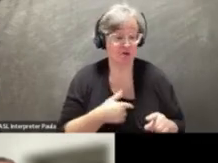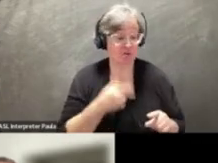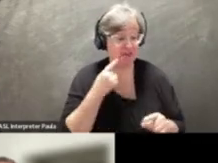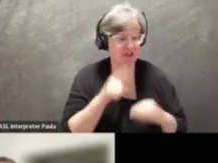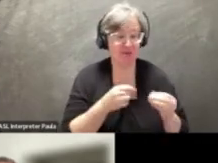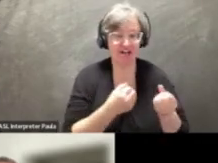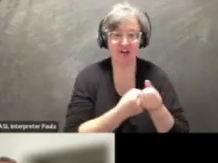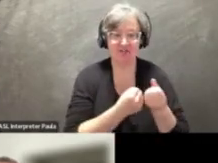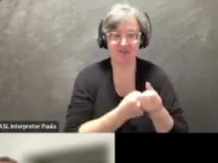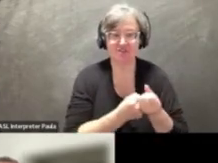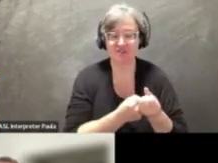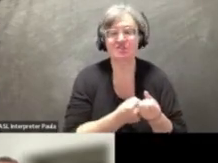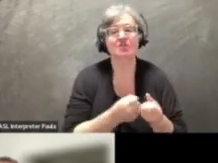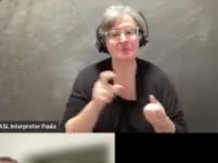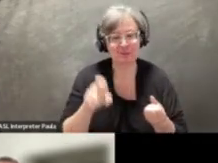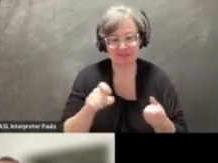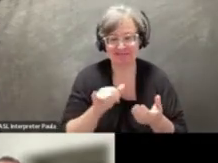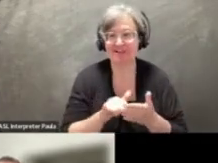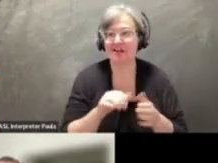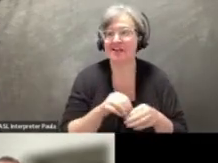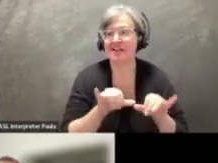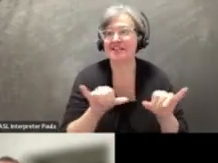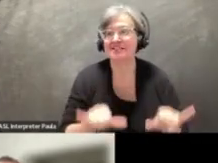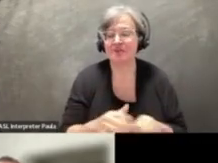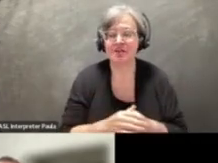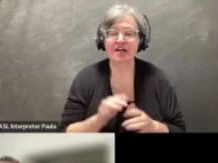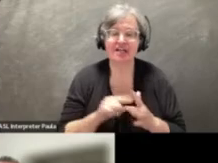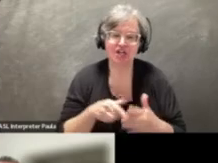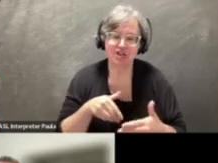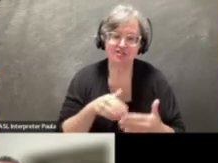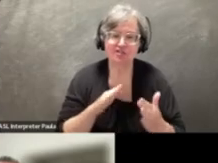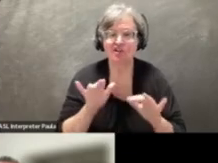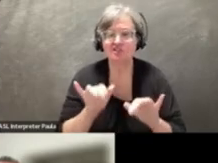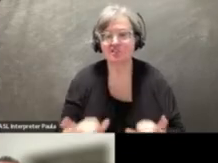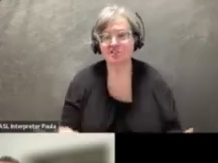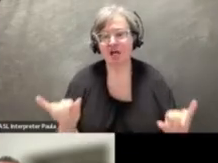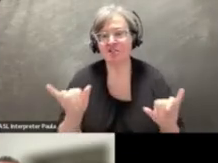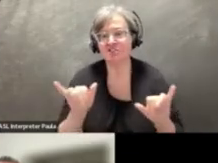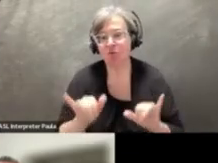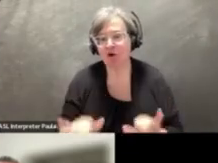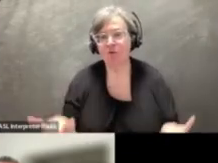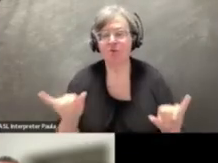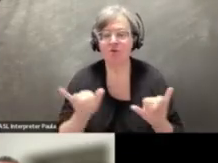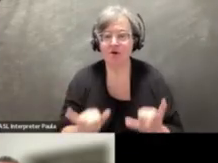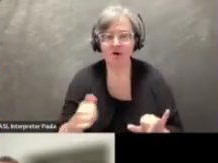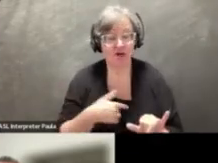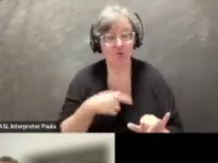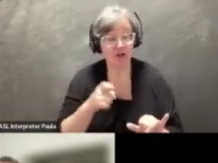really is a needed role in the system, because it starts to address the status quo, and it helps us to recognize where things are working well and